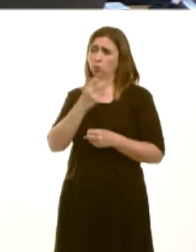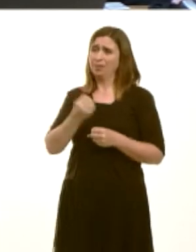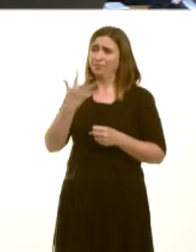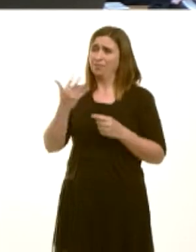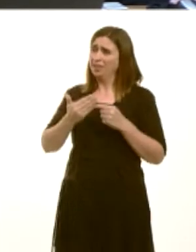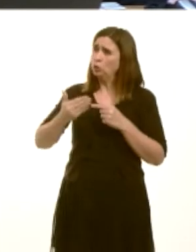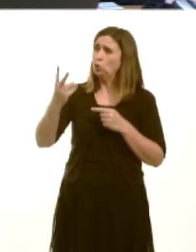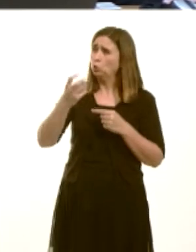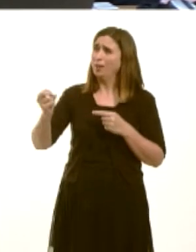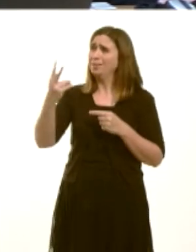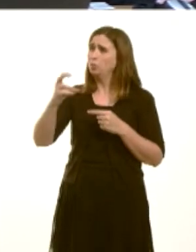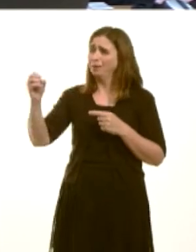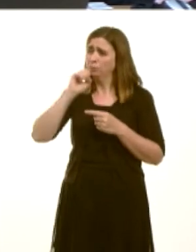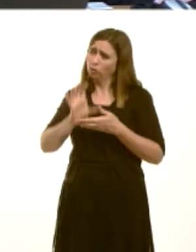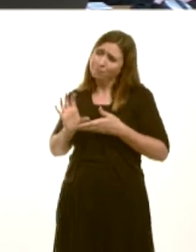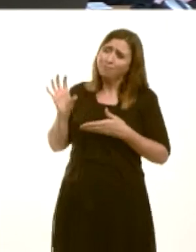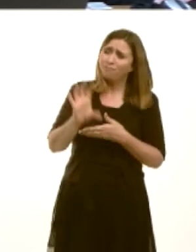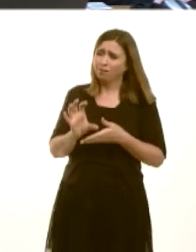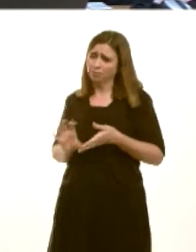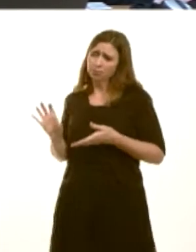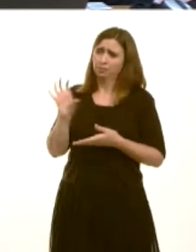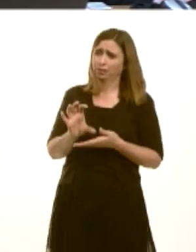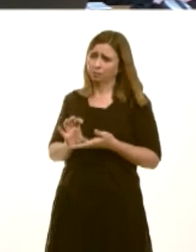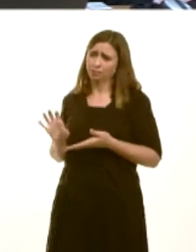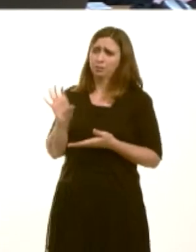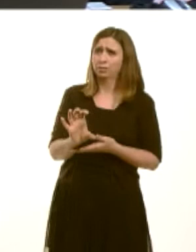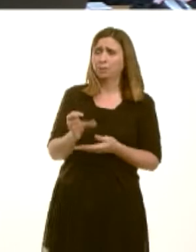The only way to ensure that Labour Government is elected is, of course, for people to vote